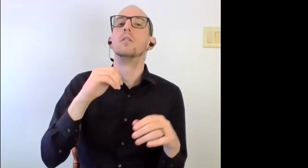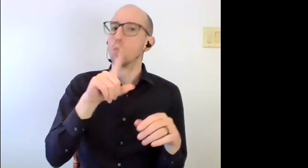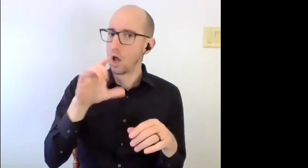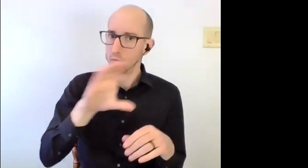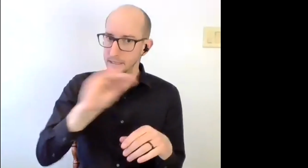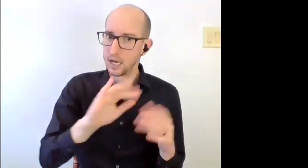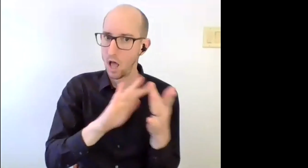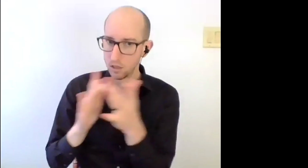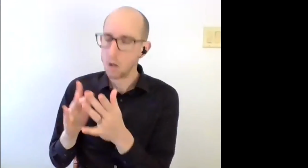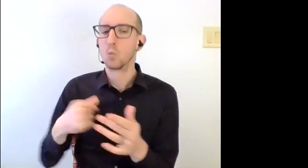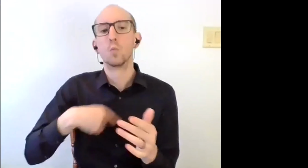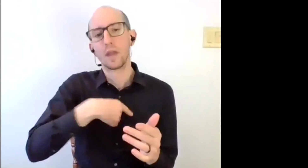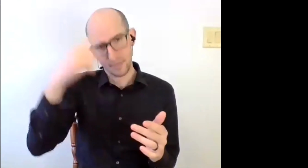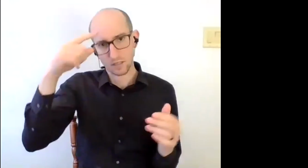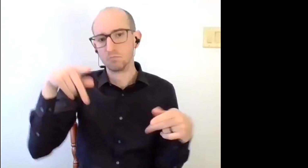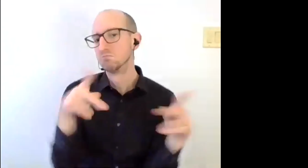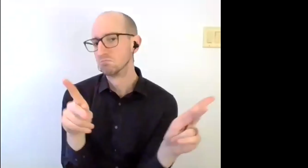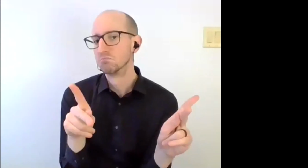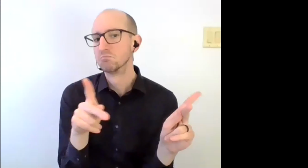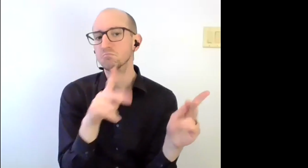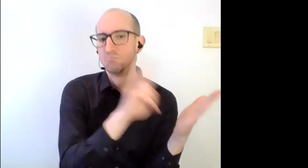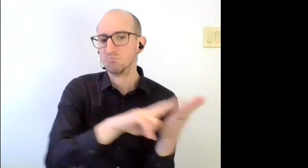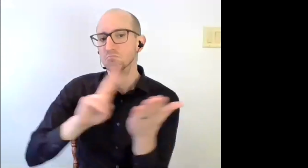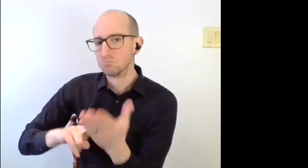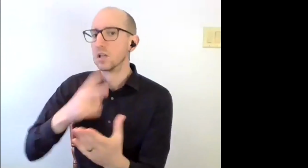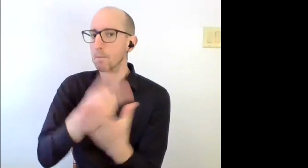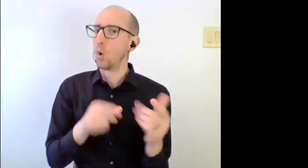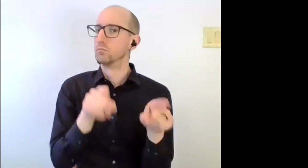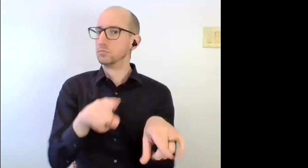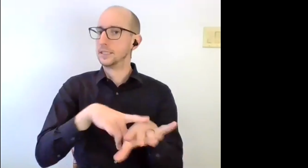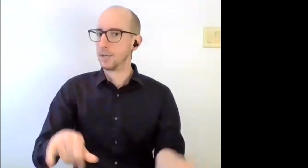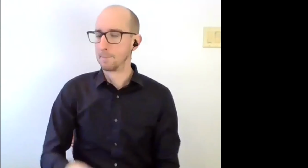As long as the courses are a hundred percent on-line and